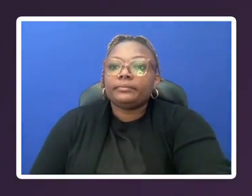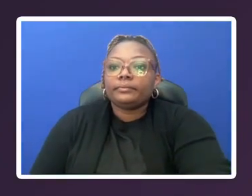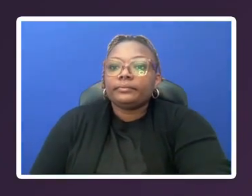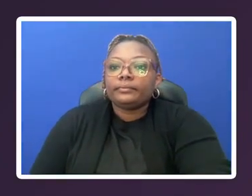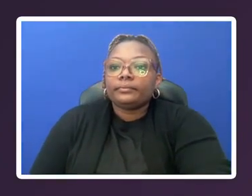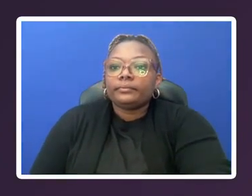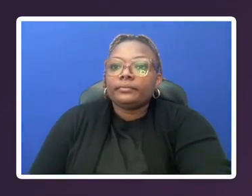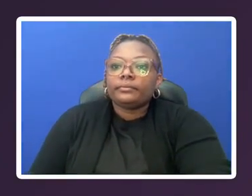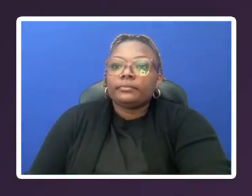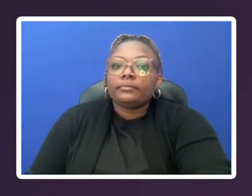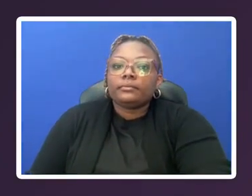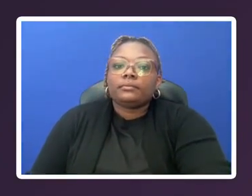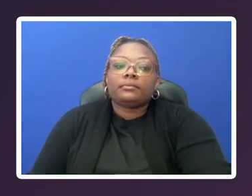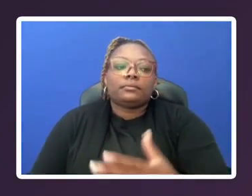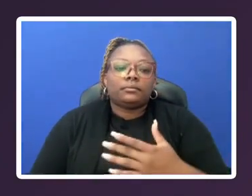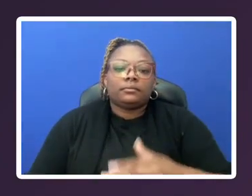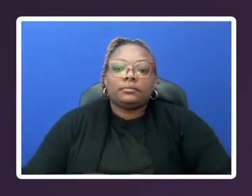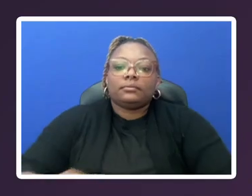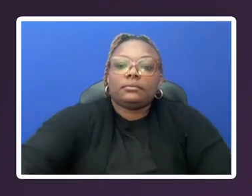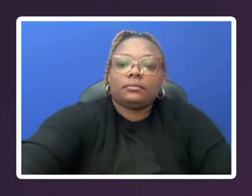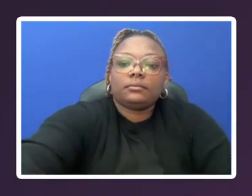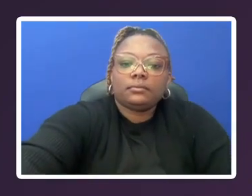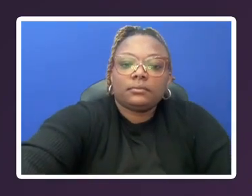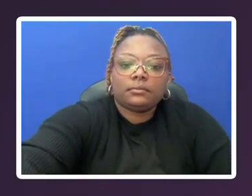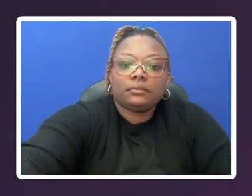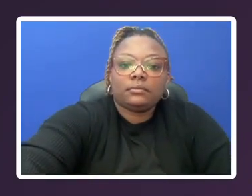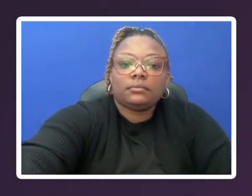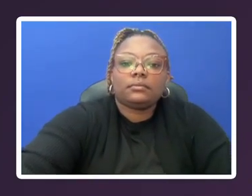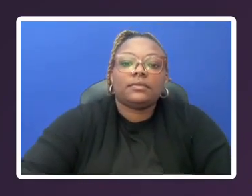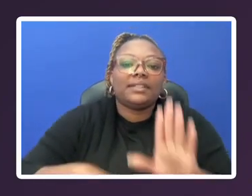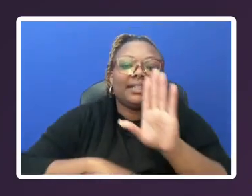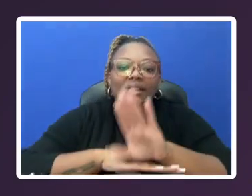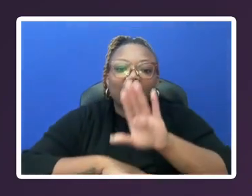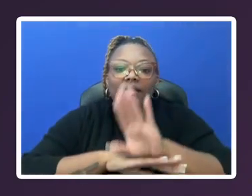Good afternoon. This is -- I am Famiya Chu [spelled phonetically] and I'm doing an interview